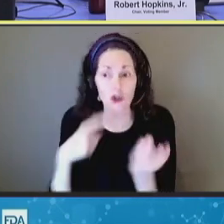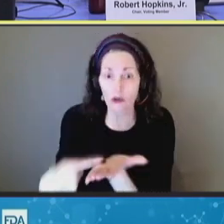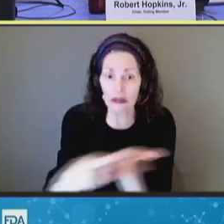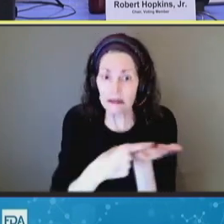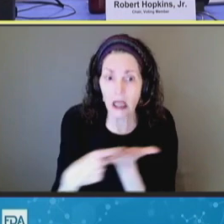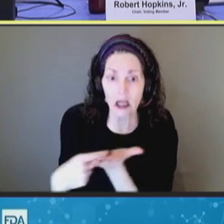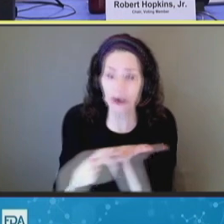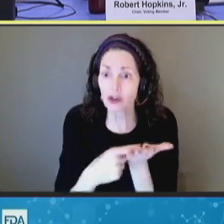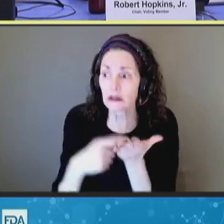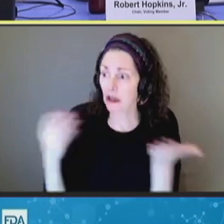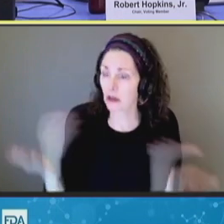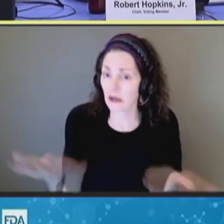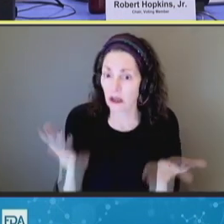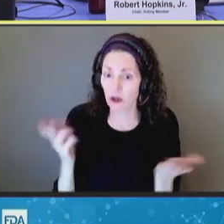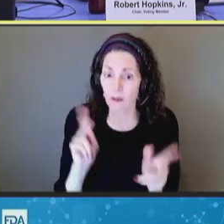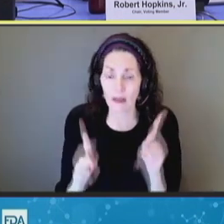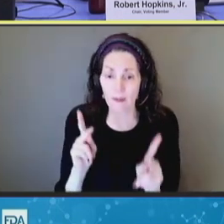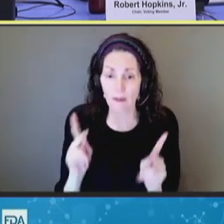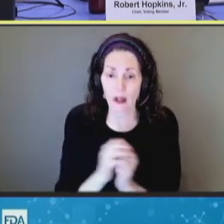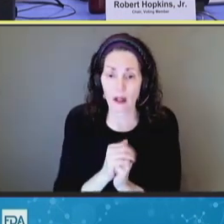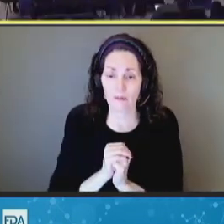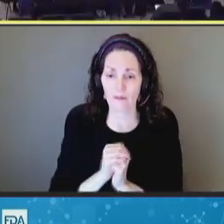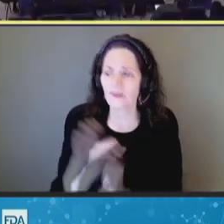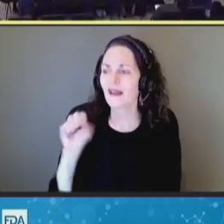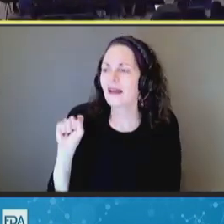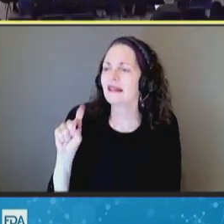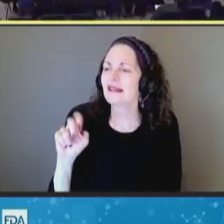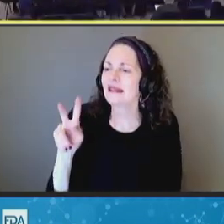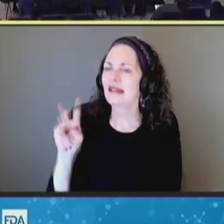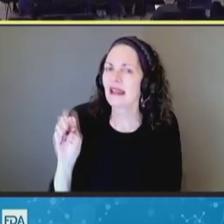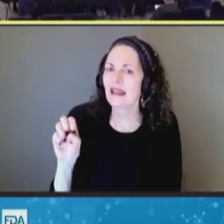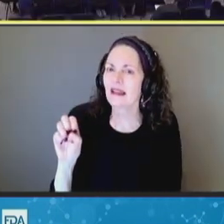Stephen Rinderknecht: Hey, thank you so much. I learned so much at every talk